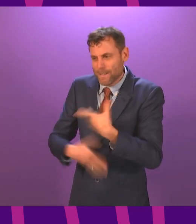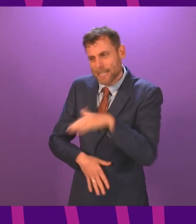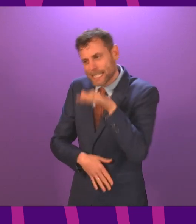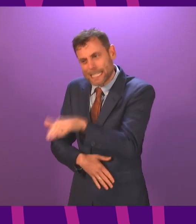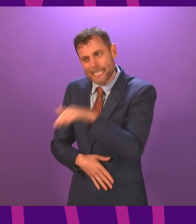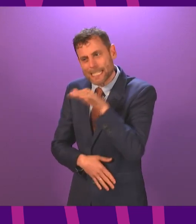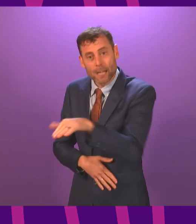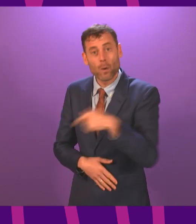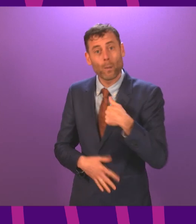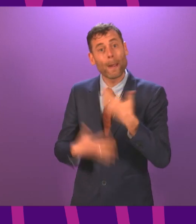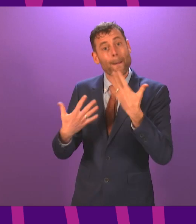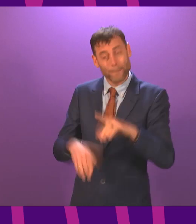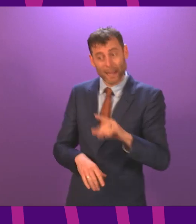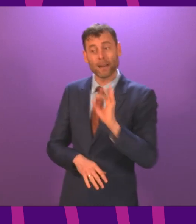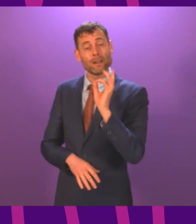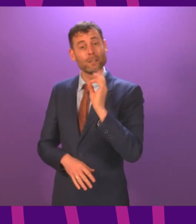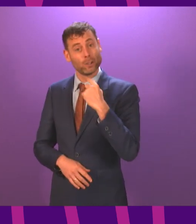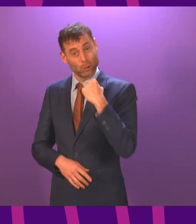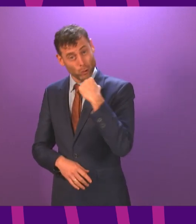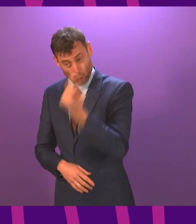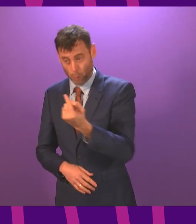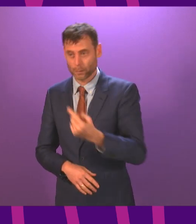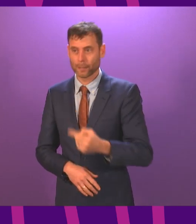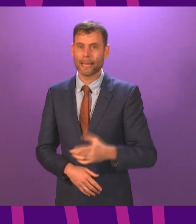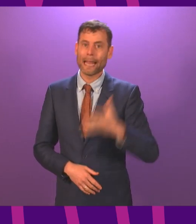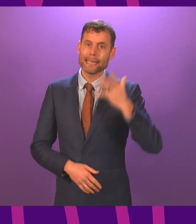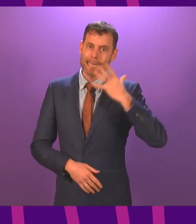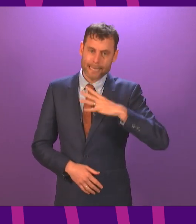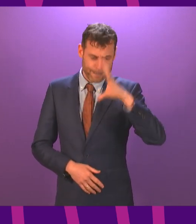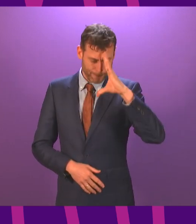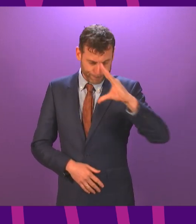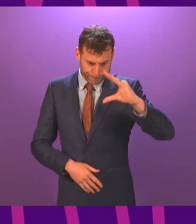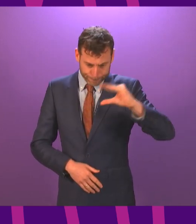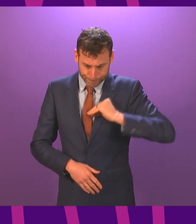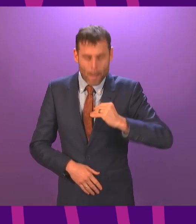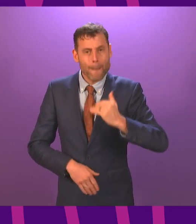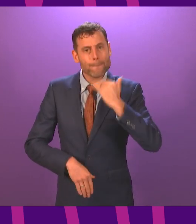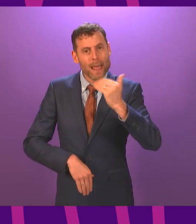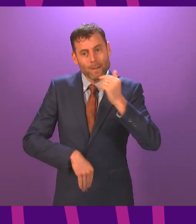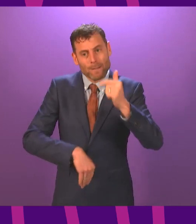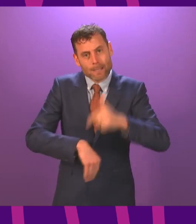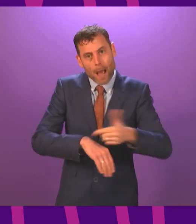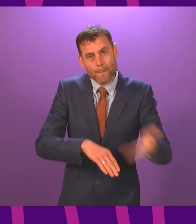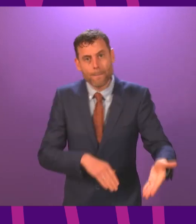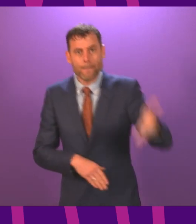months of the pandemic that people need relevant information in good time in order to plan